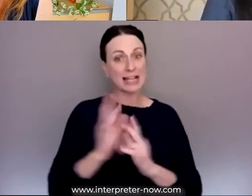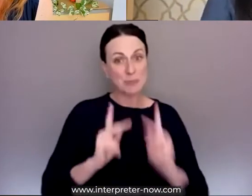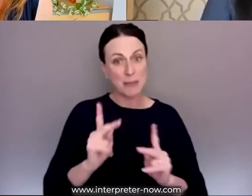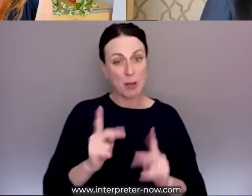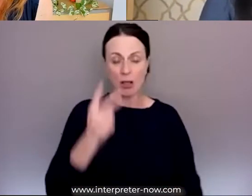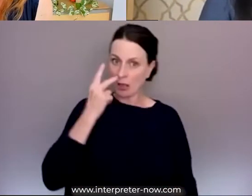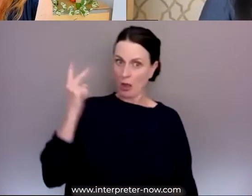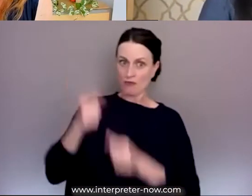It's possible.